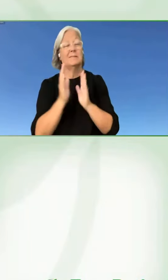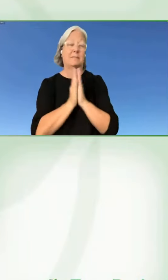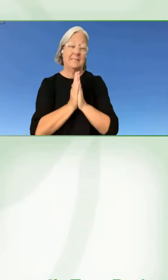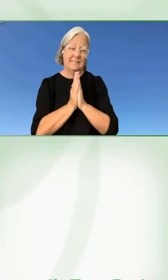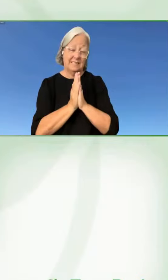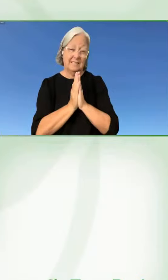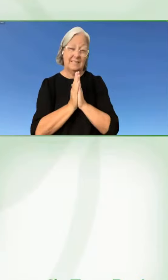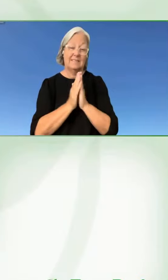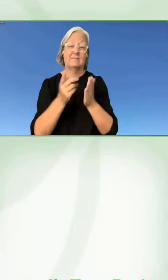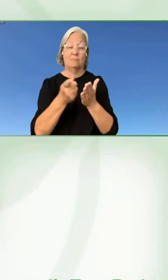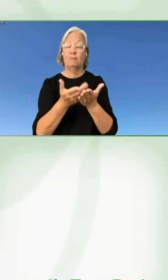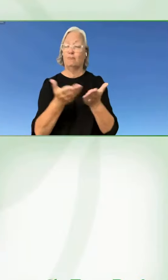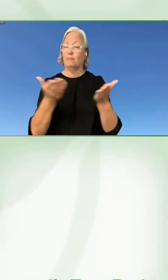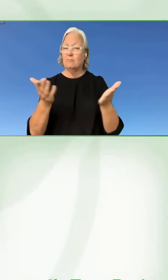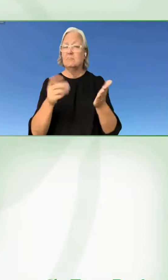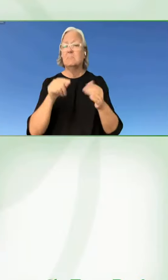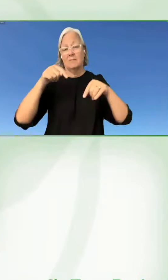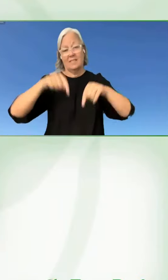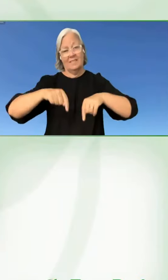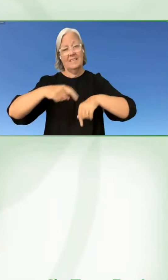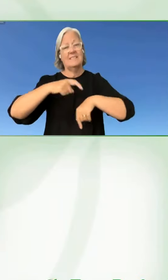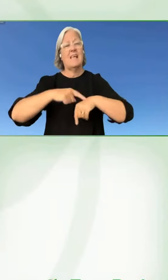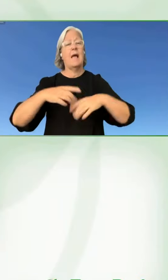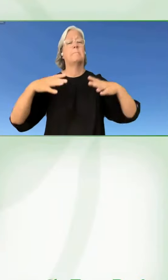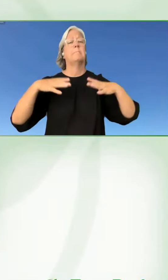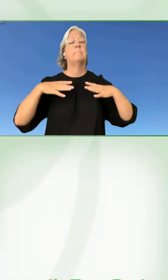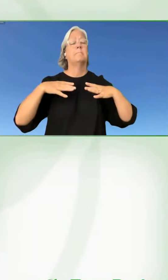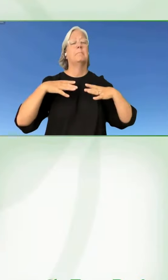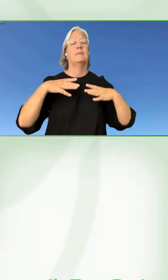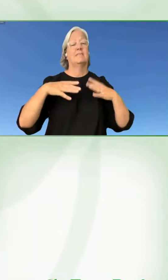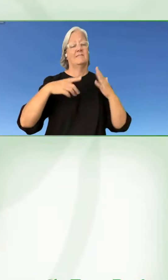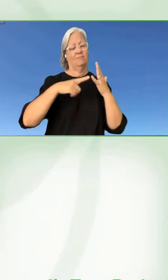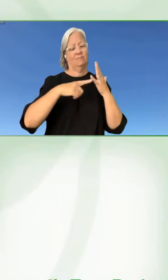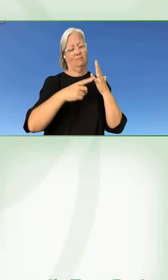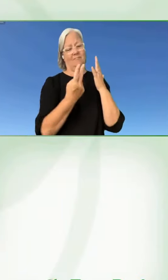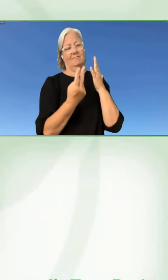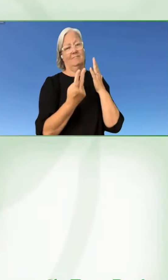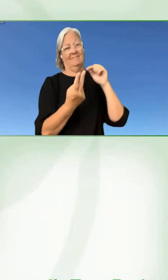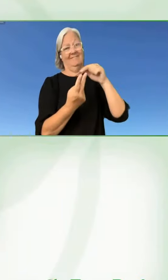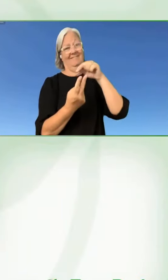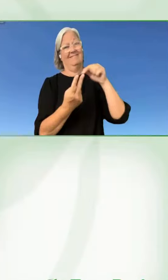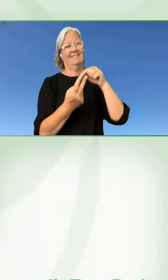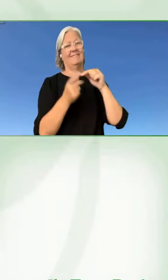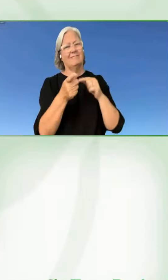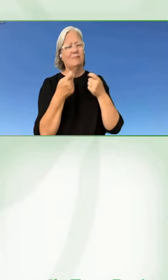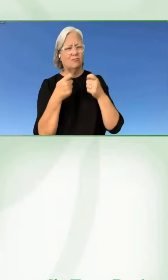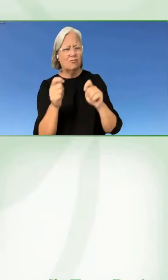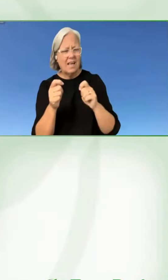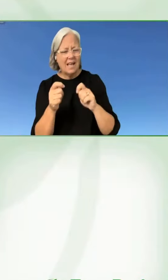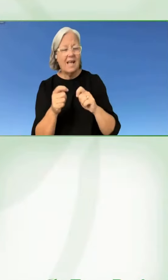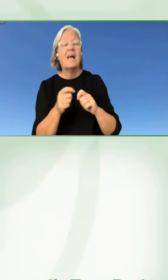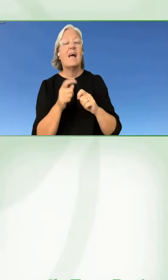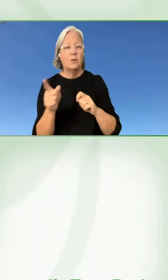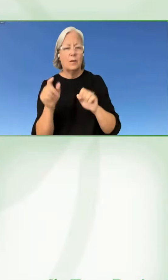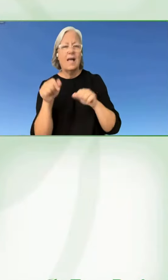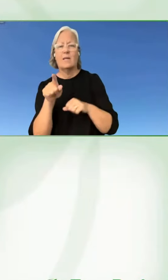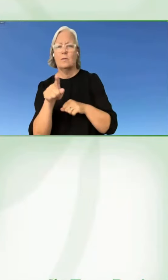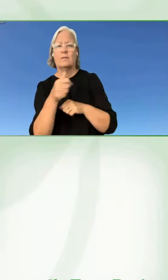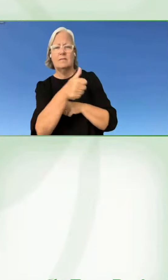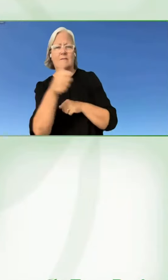our videos, for the website. Wonderful, thank you, so quite a few additional benefits that came out of it. Perfect. Good. In the meantime, have any questions arisen in the audience? Last chance to put your question forward. It's not the last chance because of course our panellists afterwards here for your more